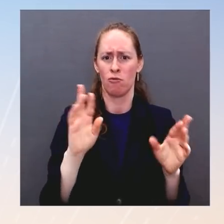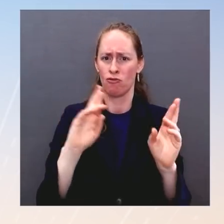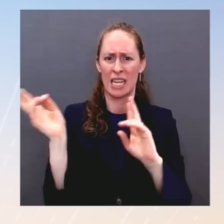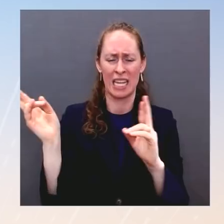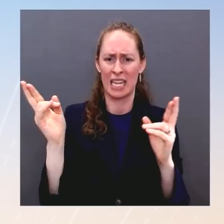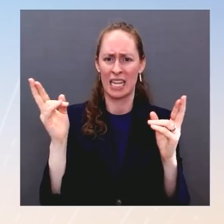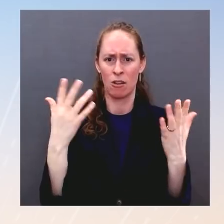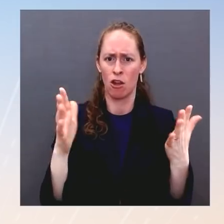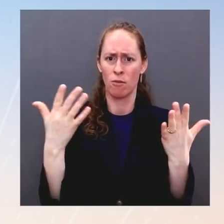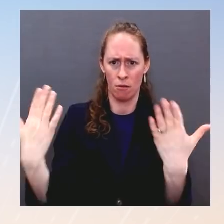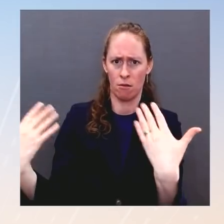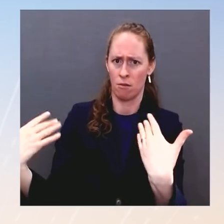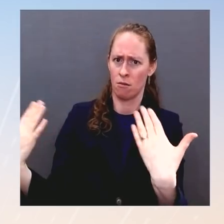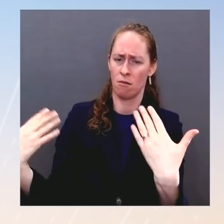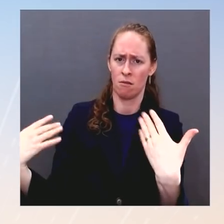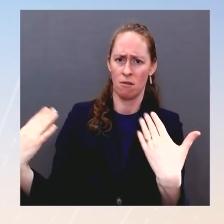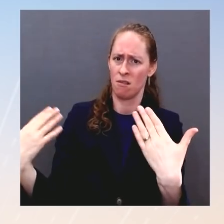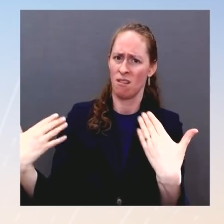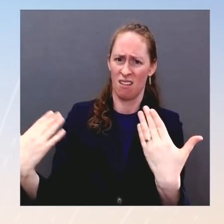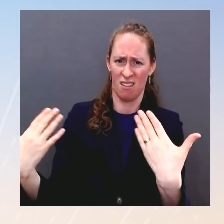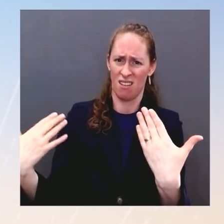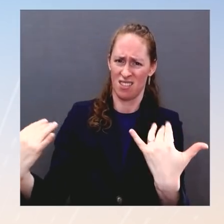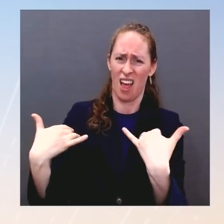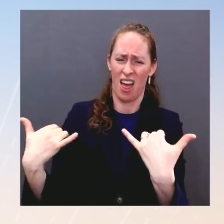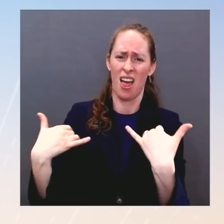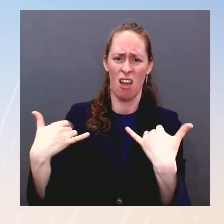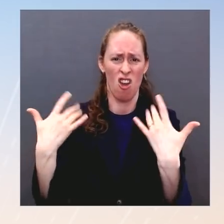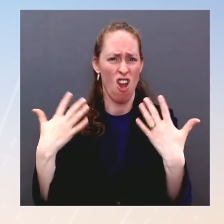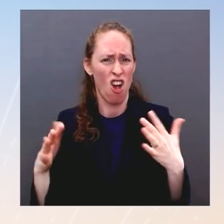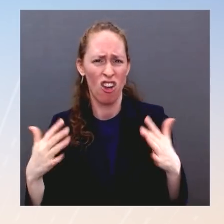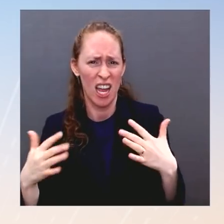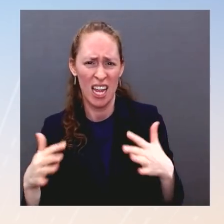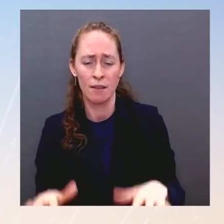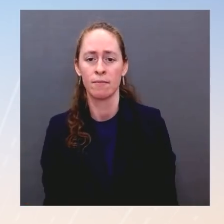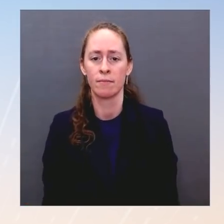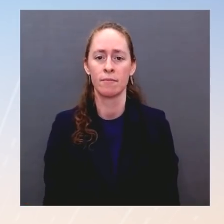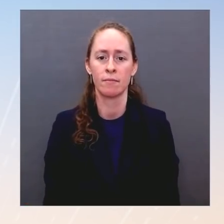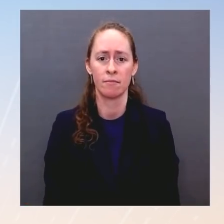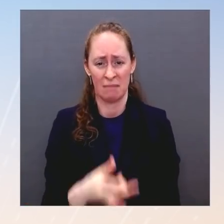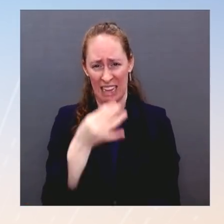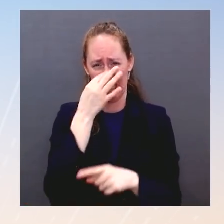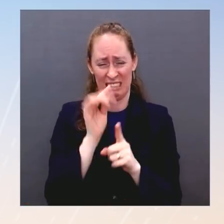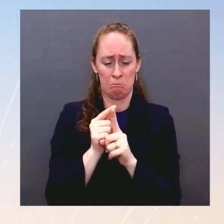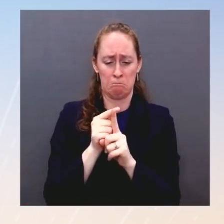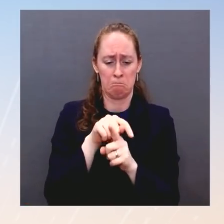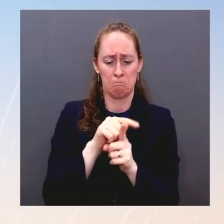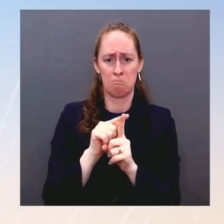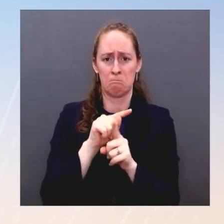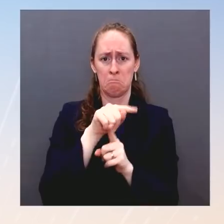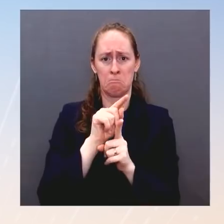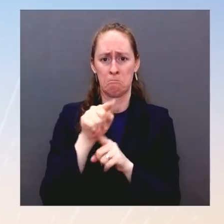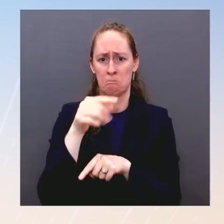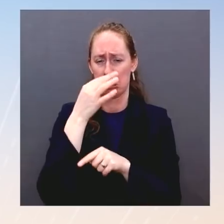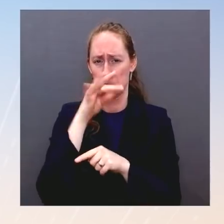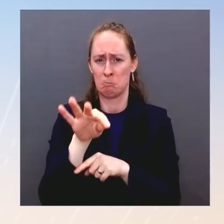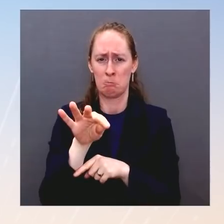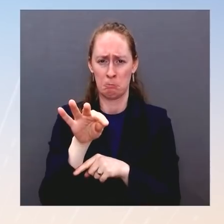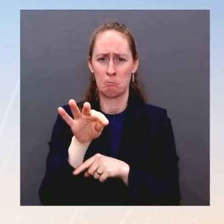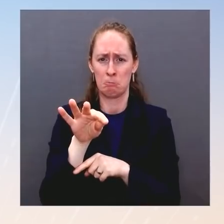Those are neighboring countries. So we do anticipate the vast majority will want to go to countries in Europe. The Press: But you do anticipate that some would come to the United States?